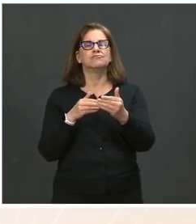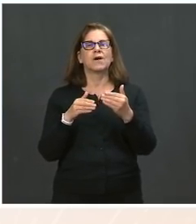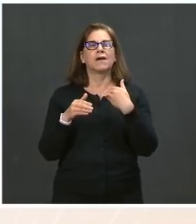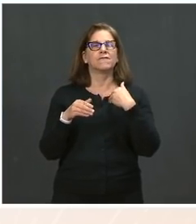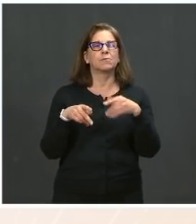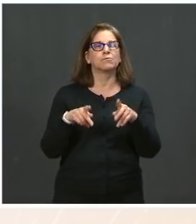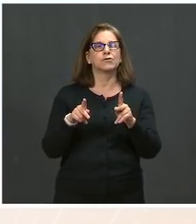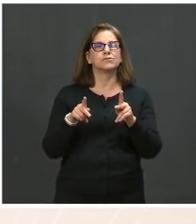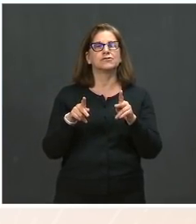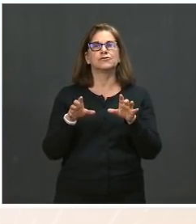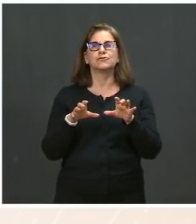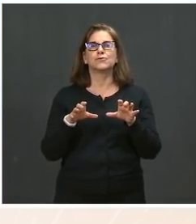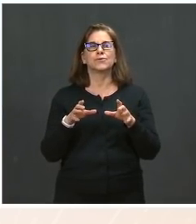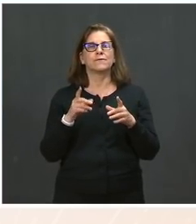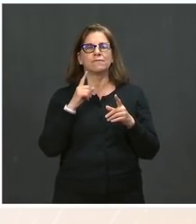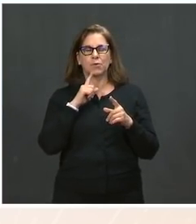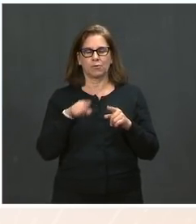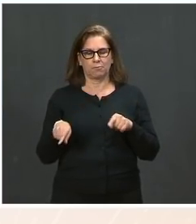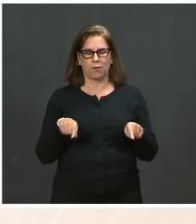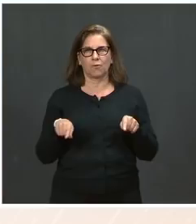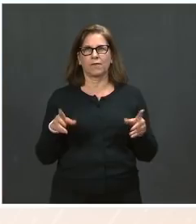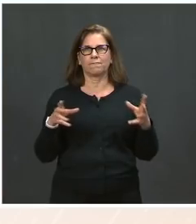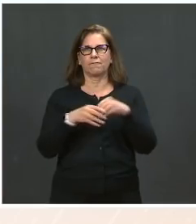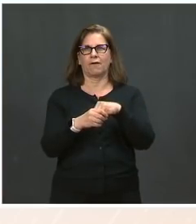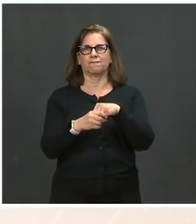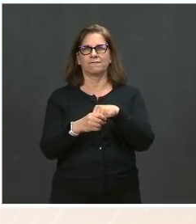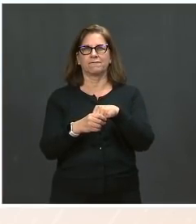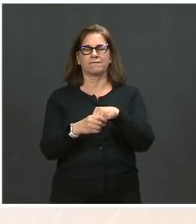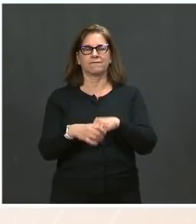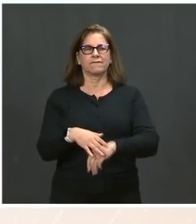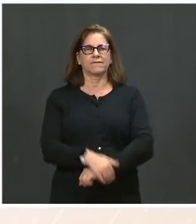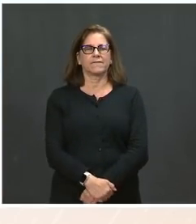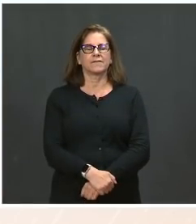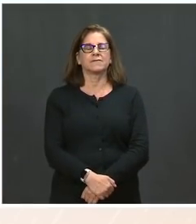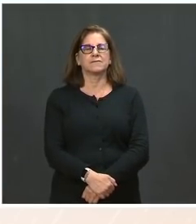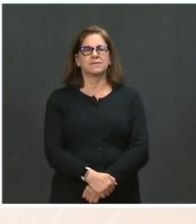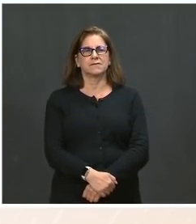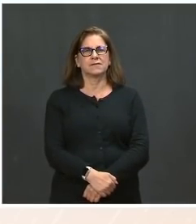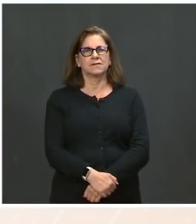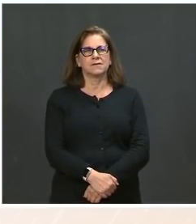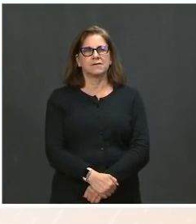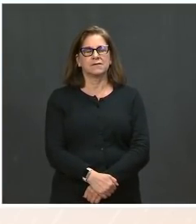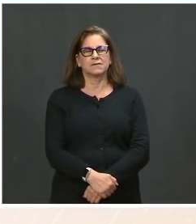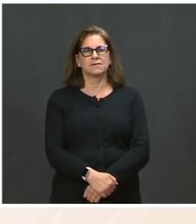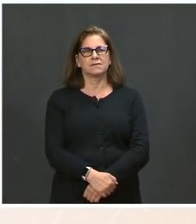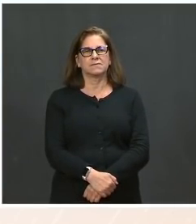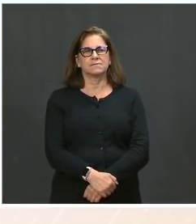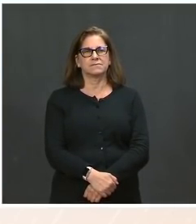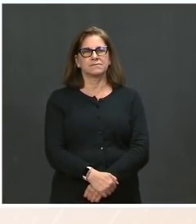The Press: Hey, Jen. Just one quick one, if I can? Yeah. The Press: Can you rule out those Russian sanctions coming this week?